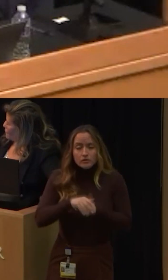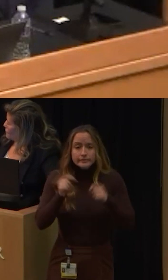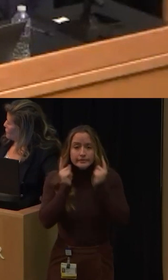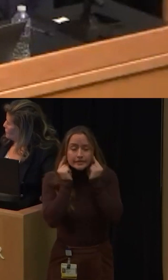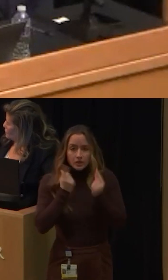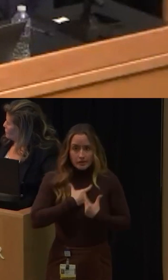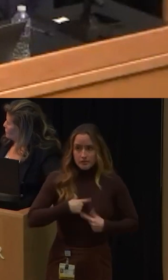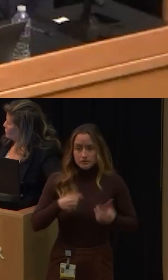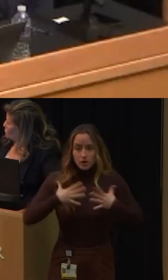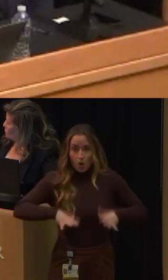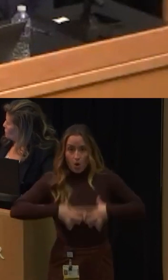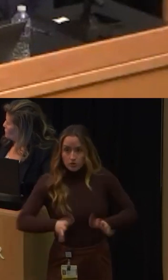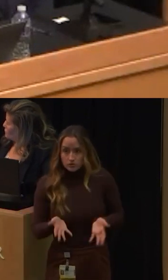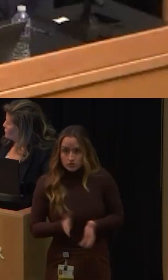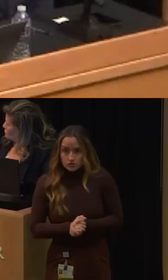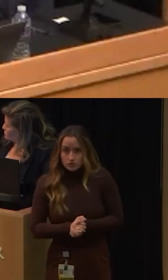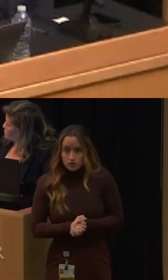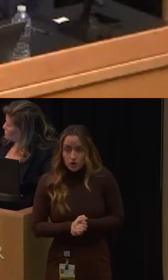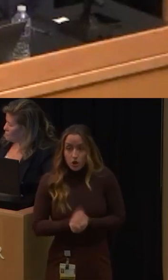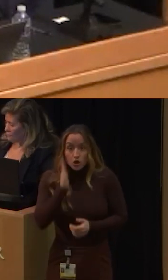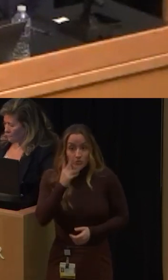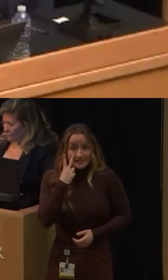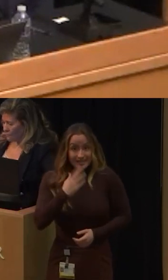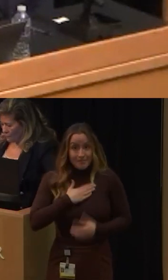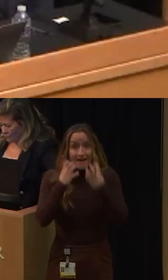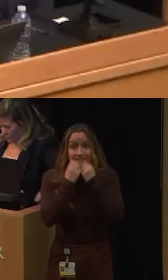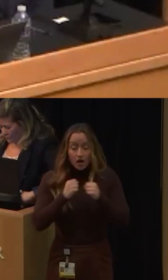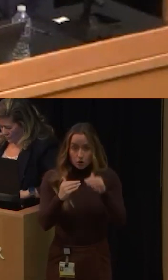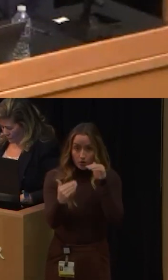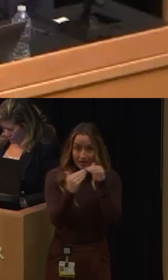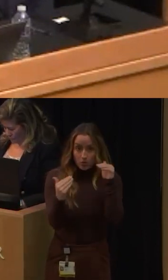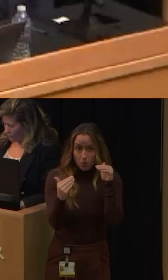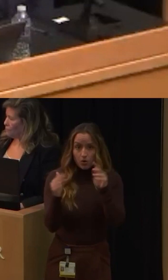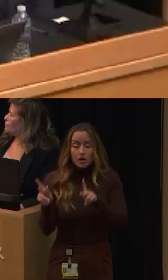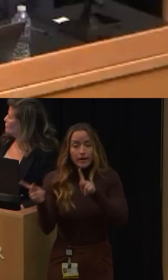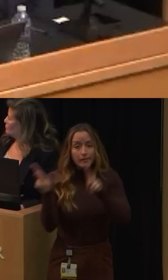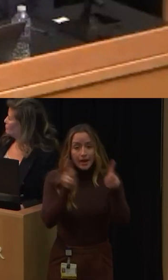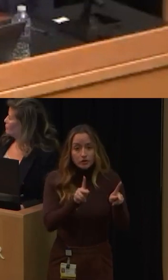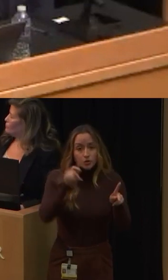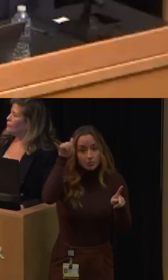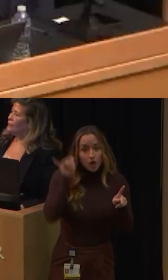you're not gonna see that my value is equitable to blonde hair, no shade to blondes, right?